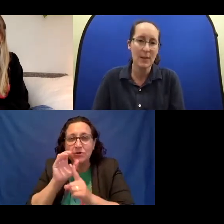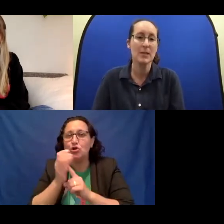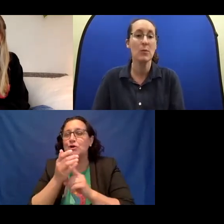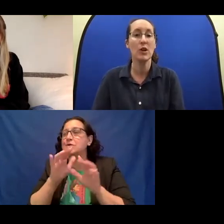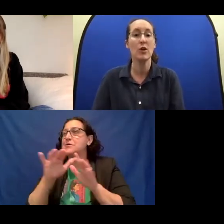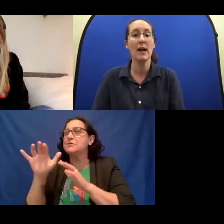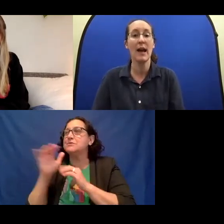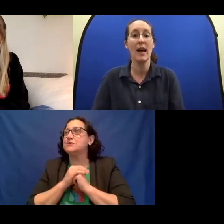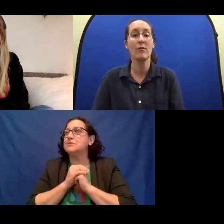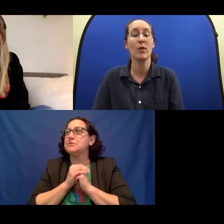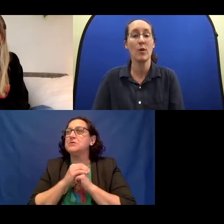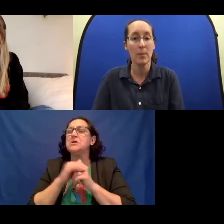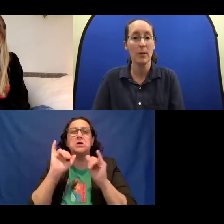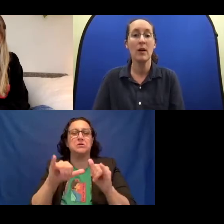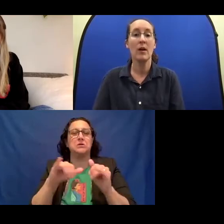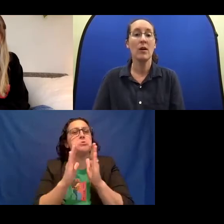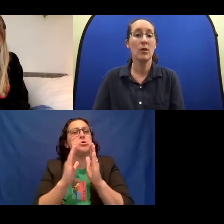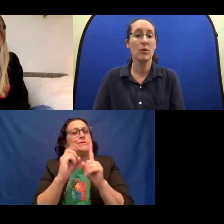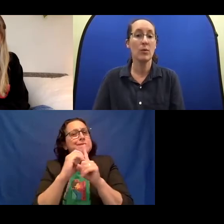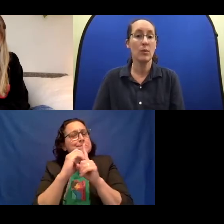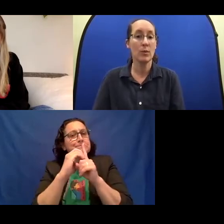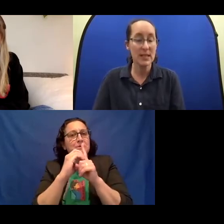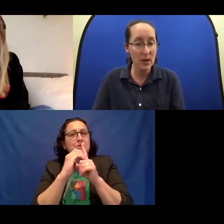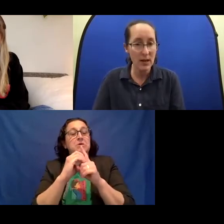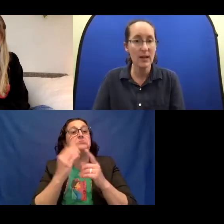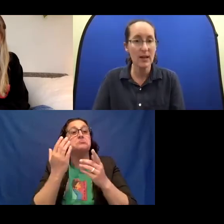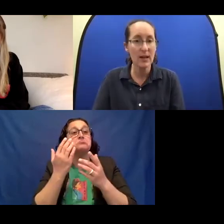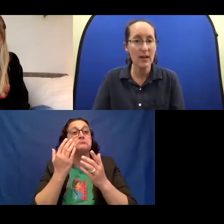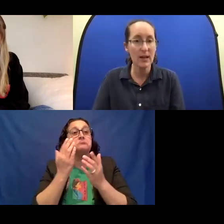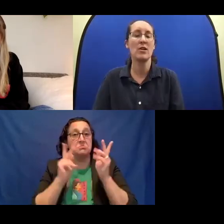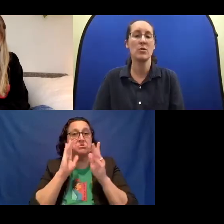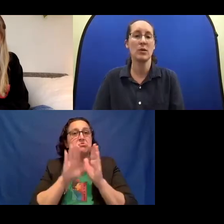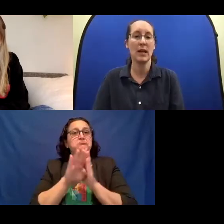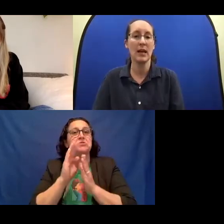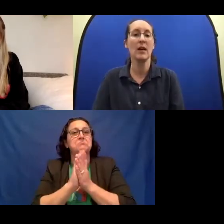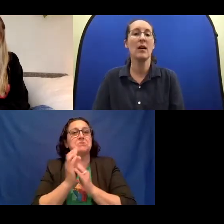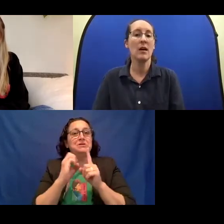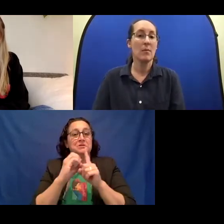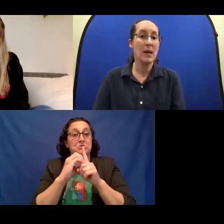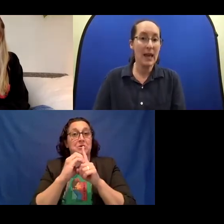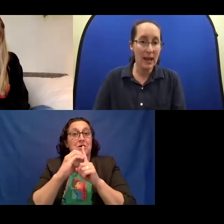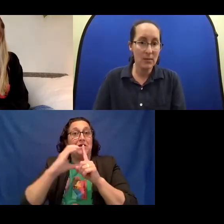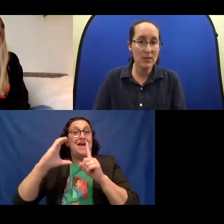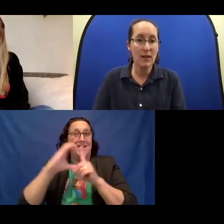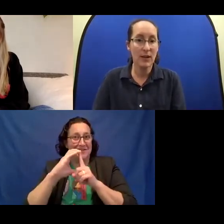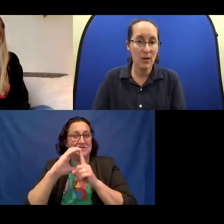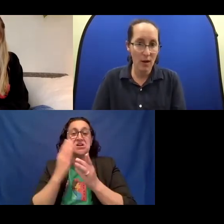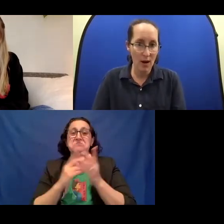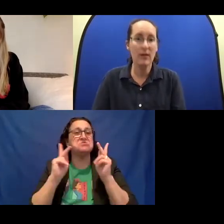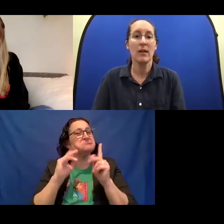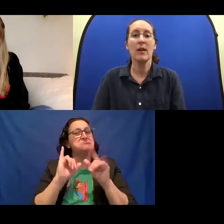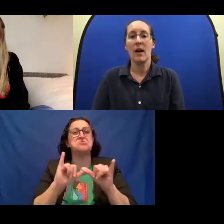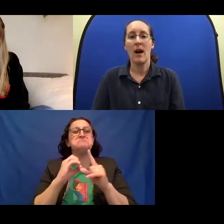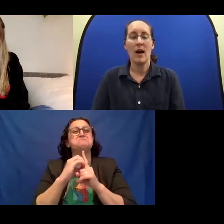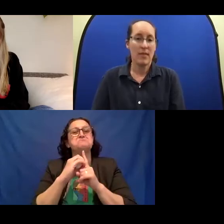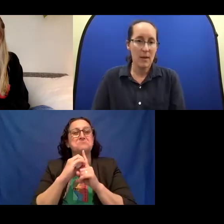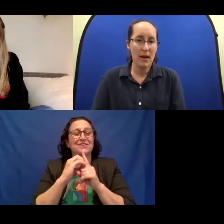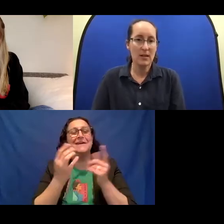someone who might have grown up who was hearing and then gradually became deaf later on, they might